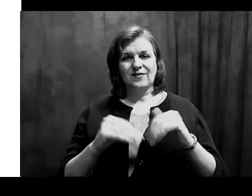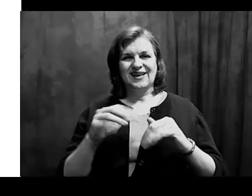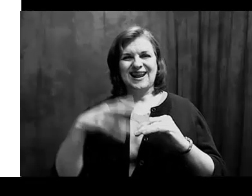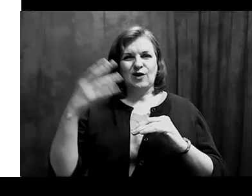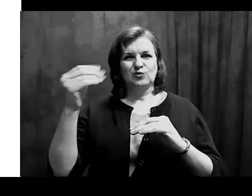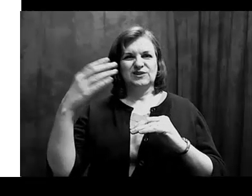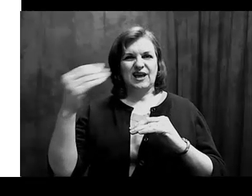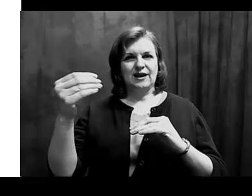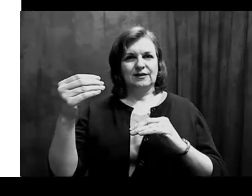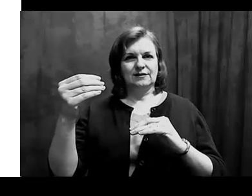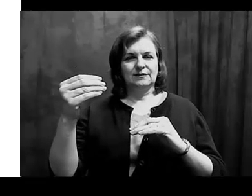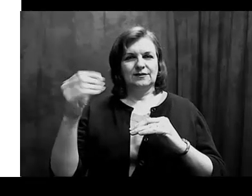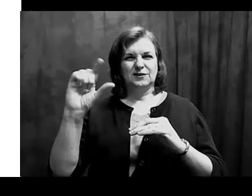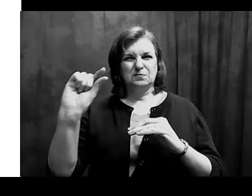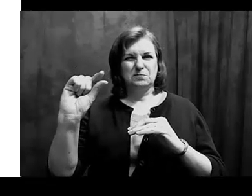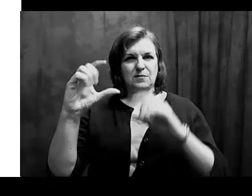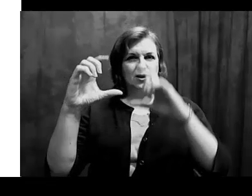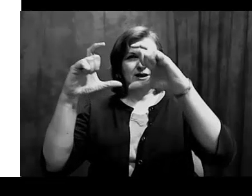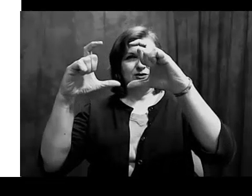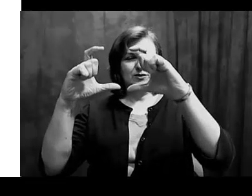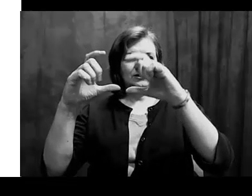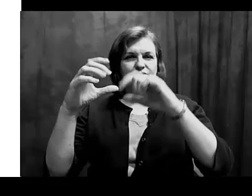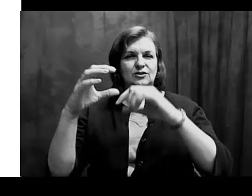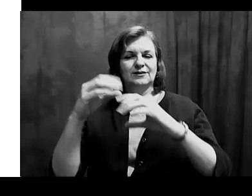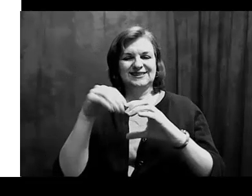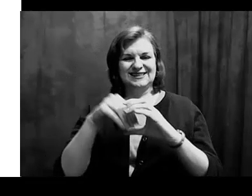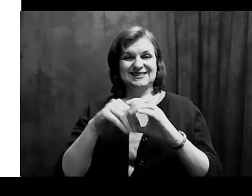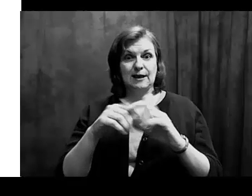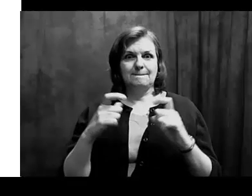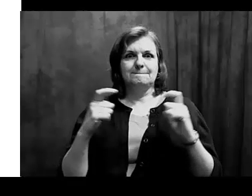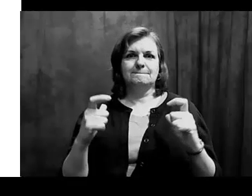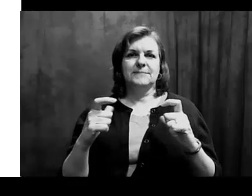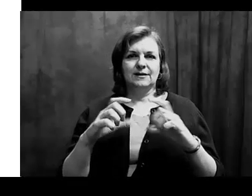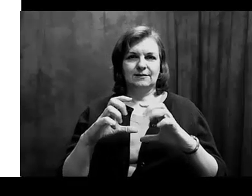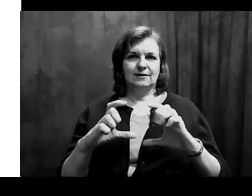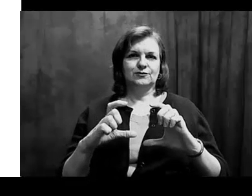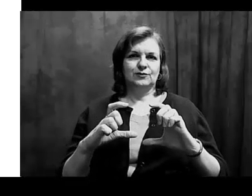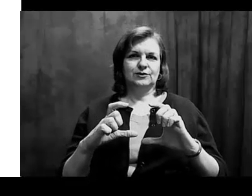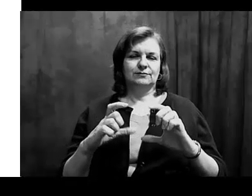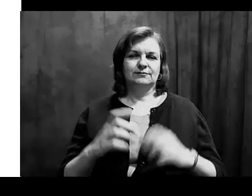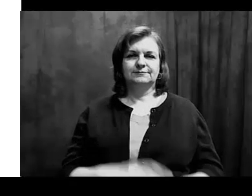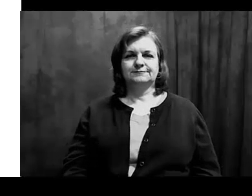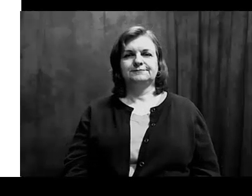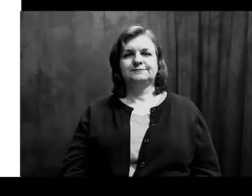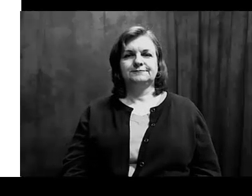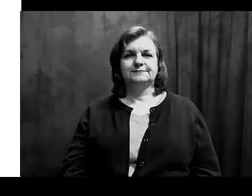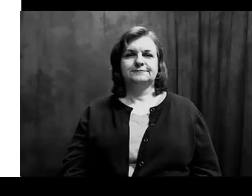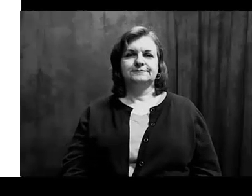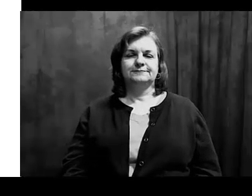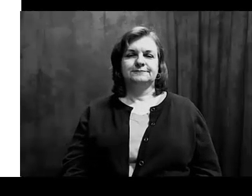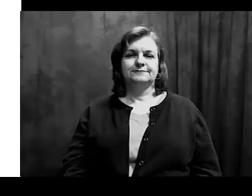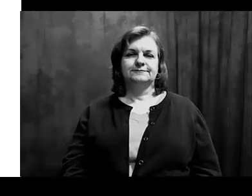that is the same concentration as the cell same concentration of soulte